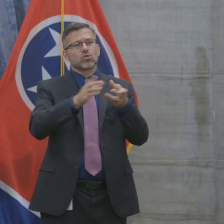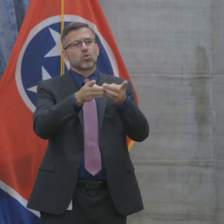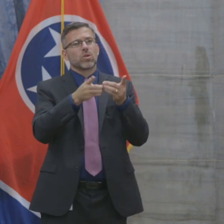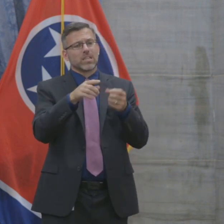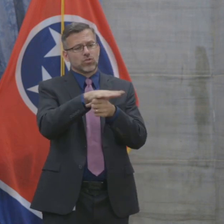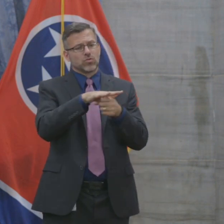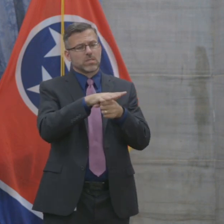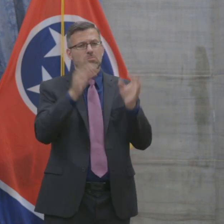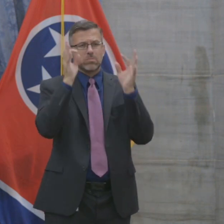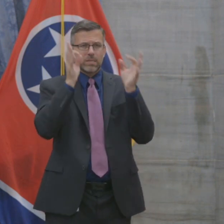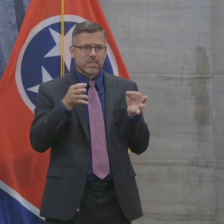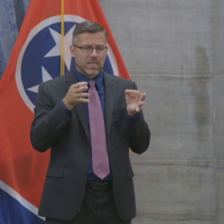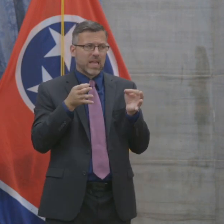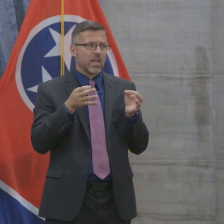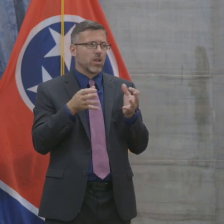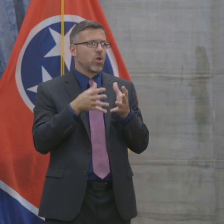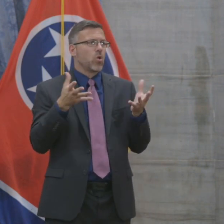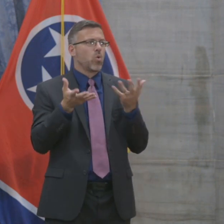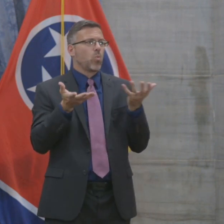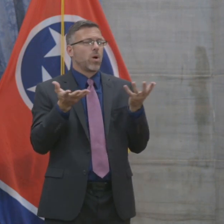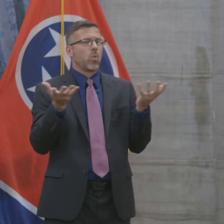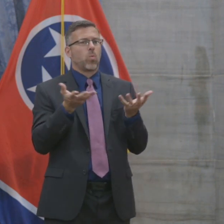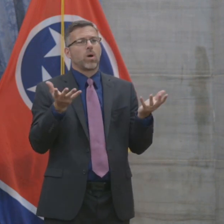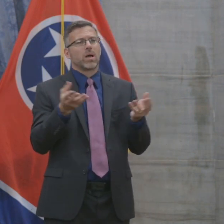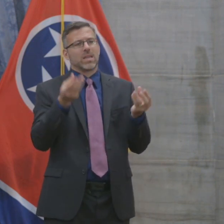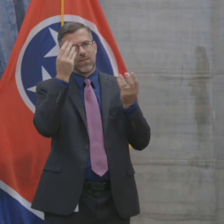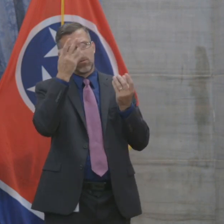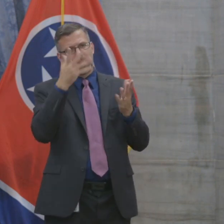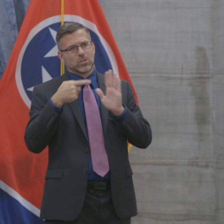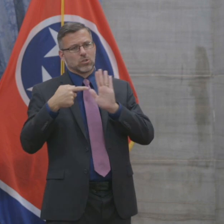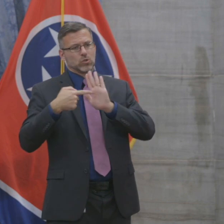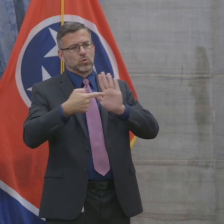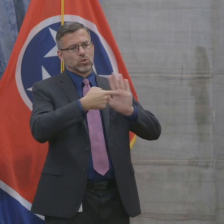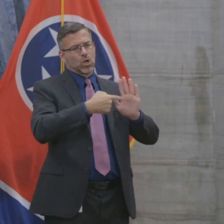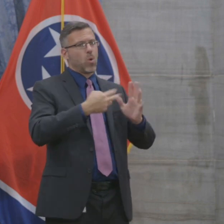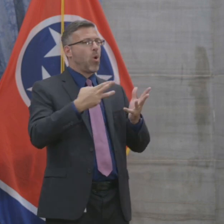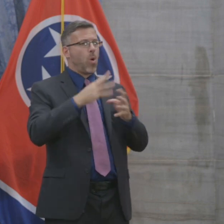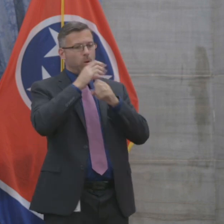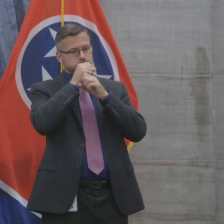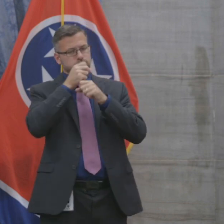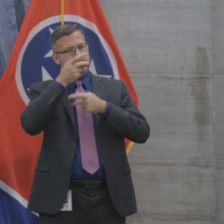solution for that in the next couple of weeks, if not sooner.